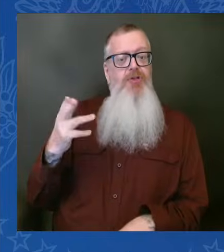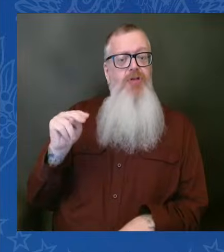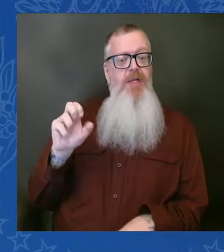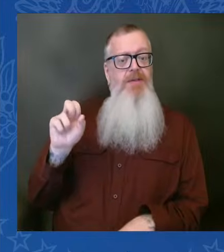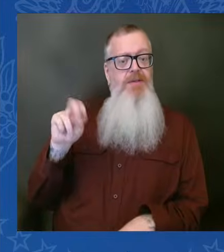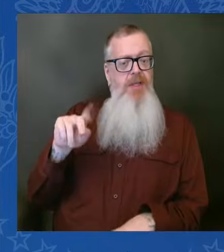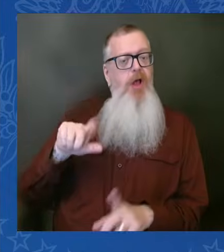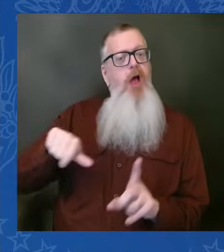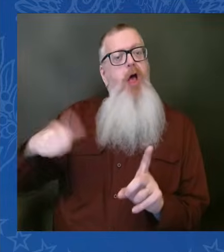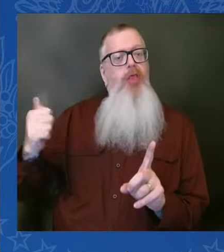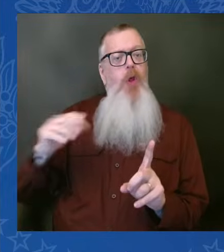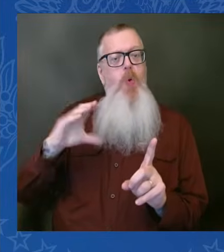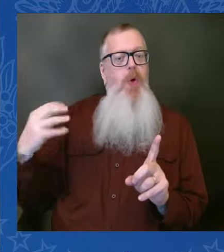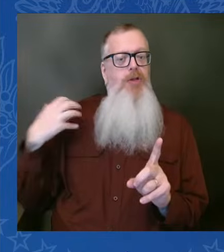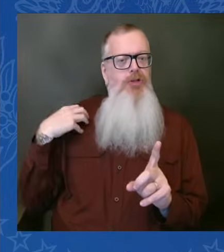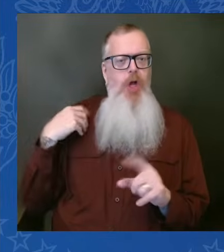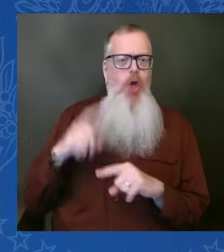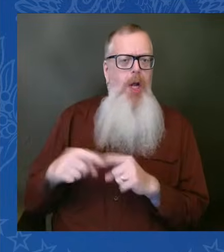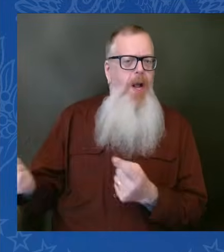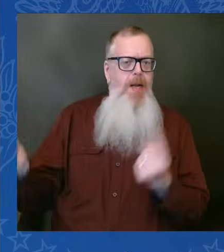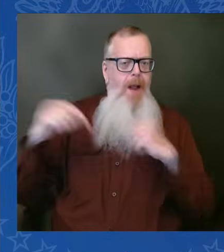which we consider to be the world's premier think tank.